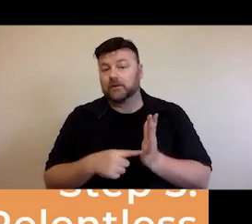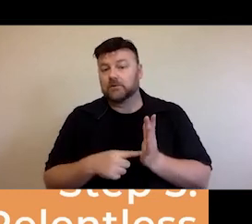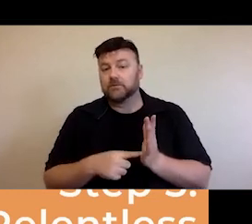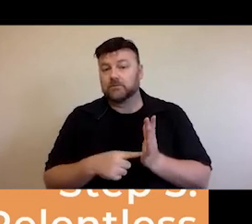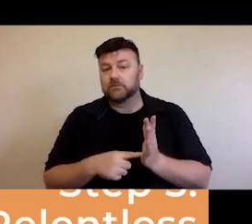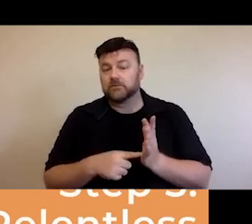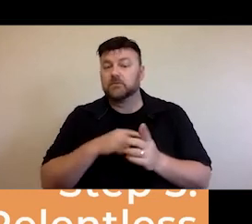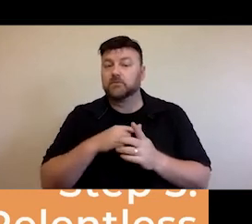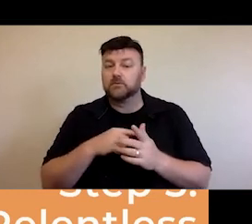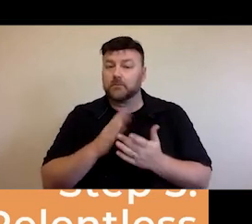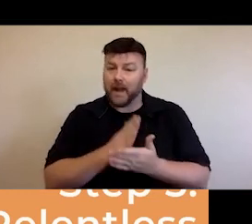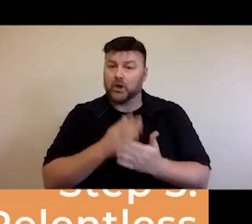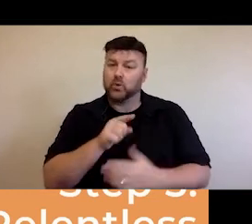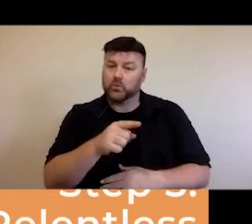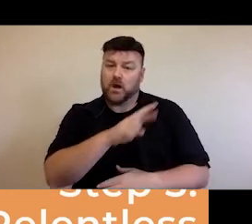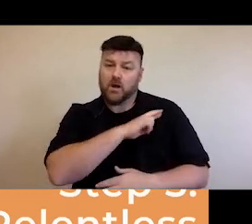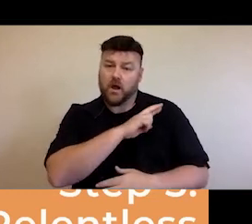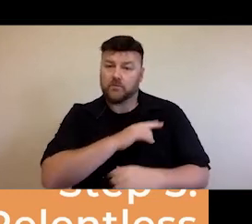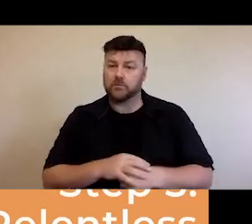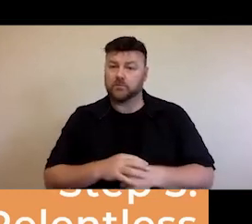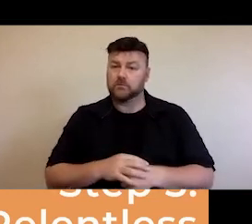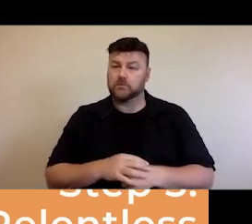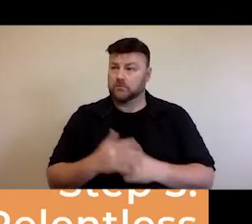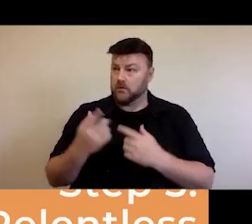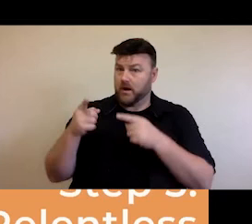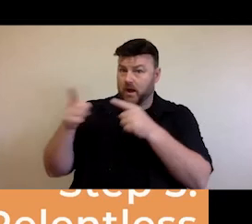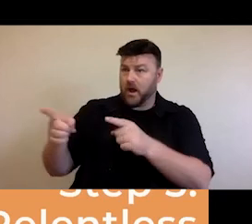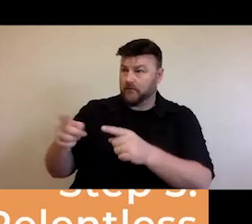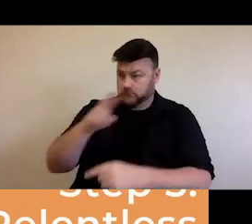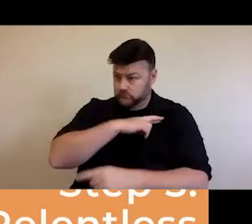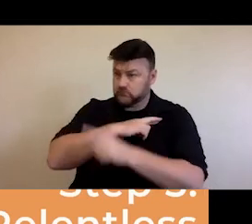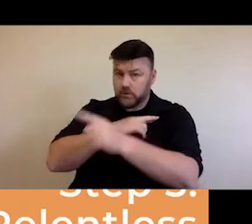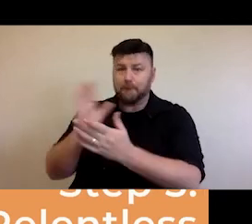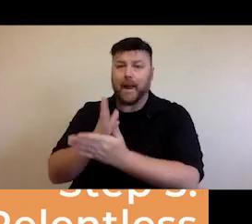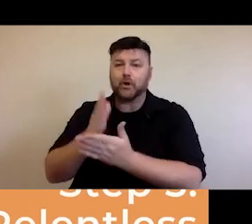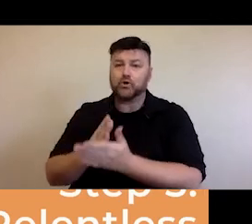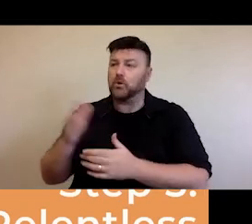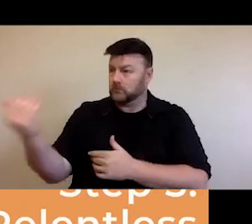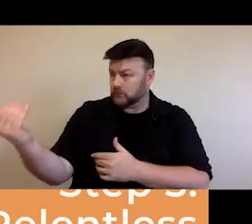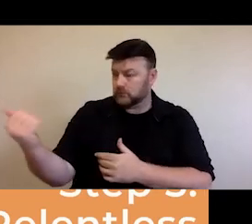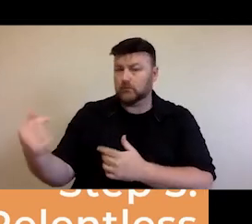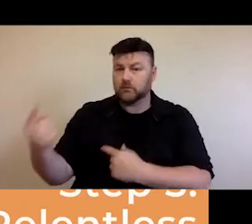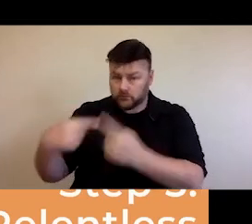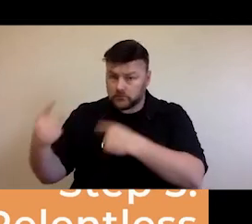accountable. And hold others accountable - considerately. I think it's important that we focus on getting it done and being